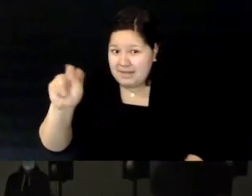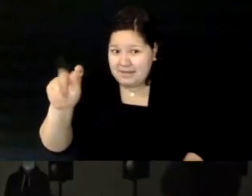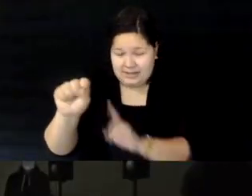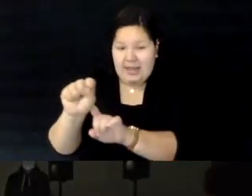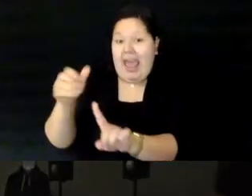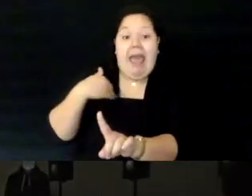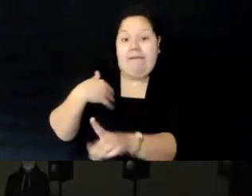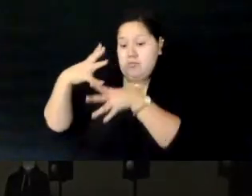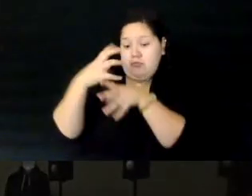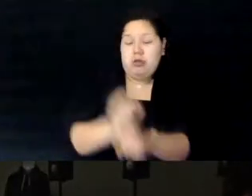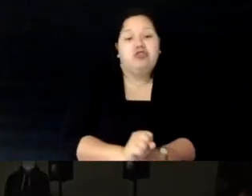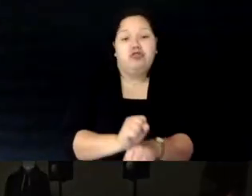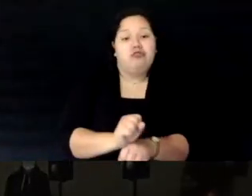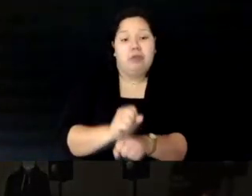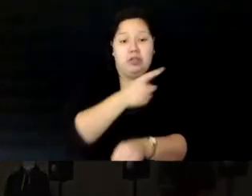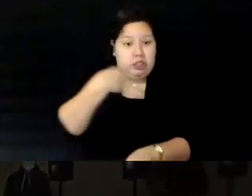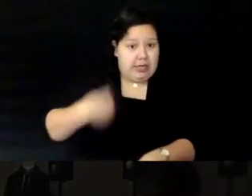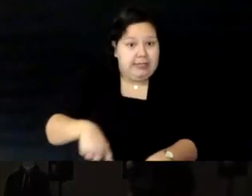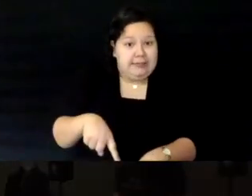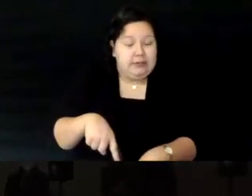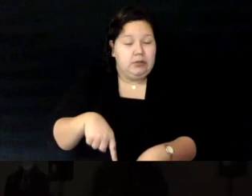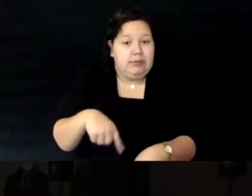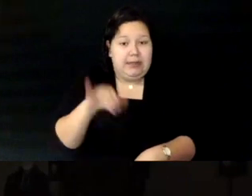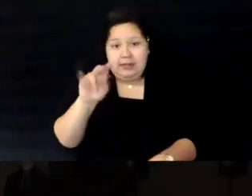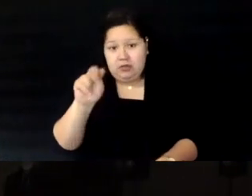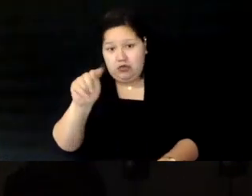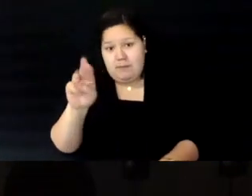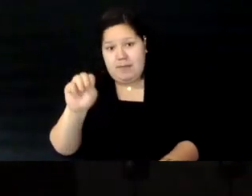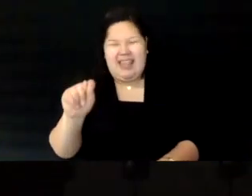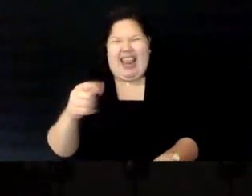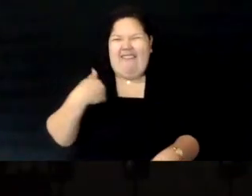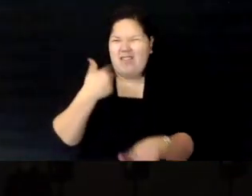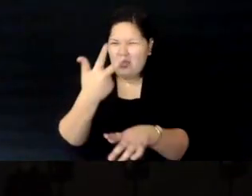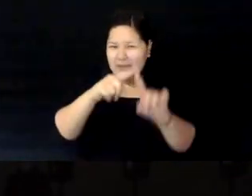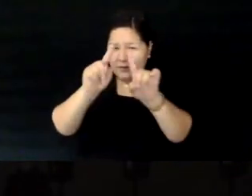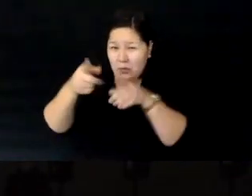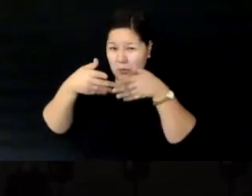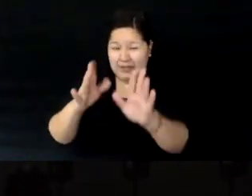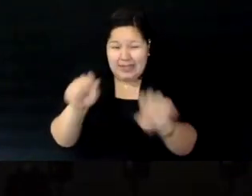different ways of playing the guqin or three different idioms. And they're called people,